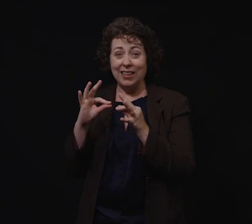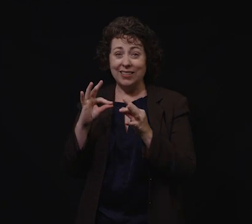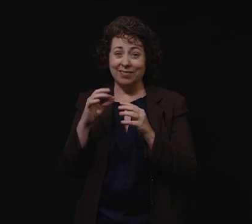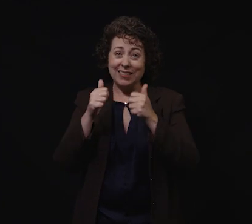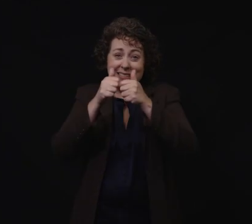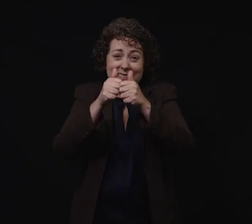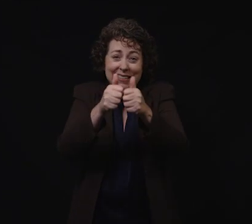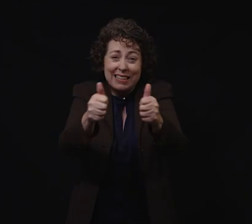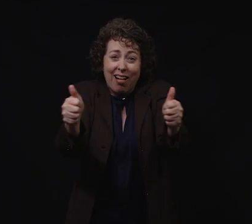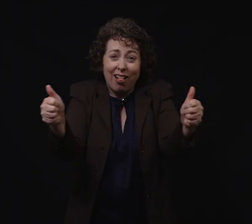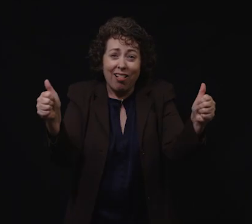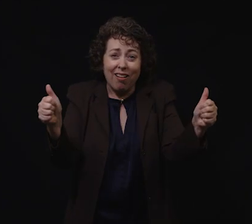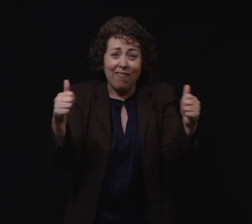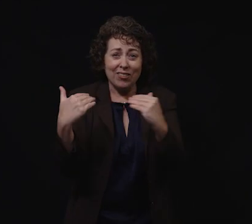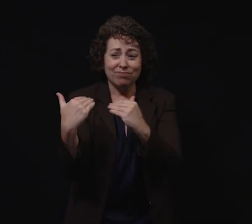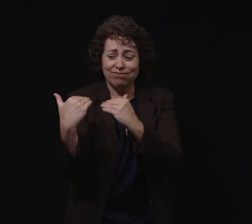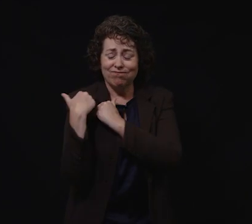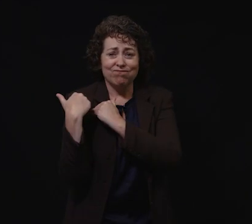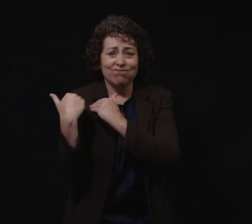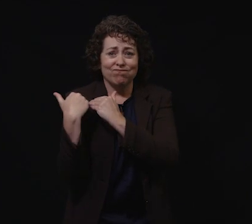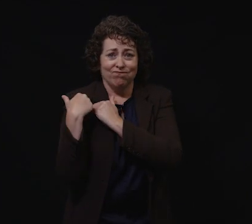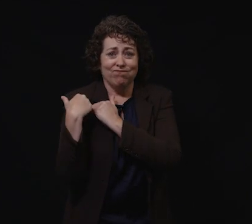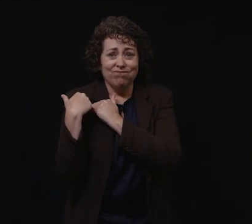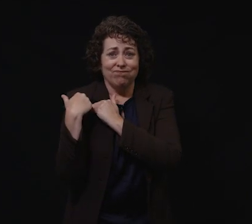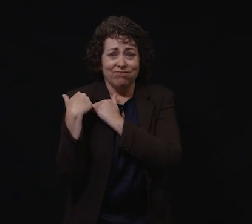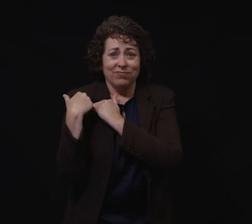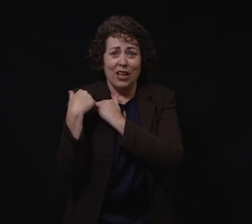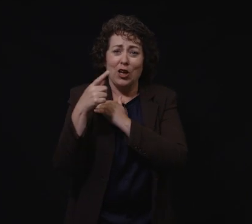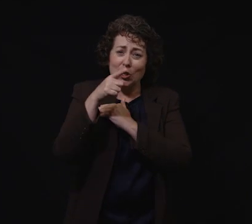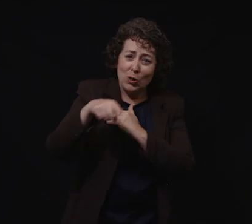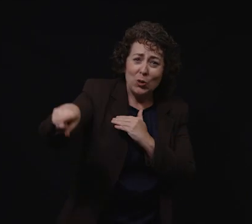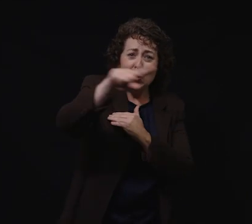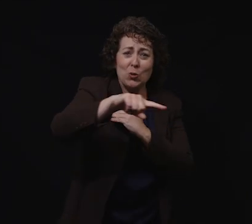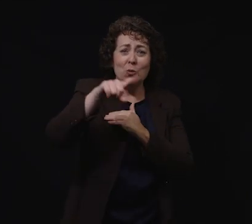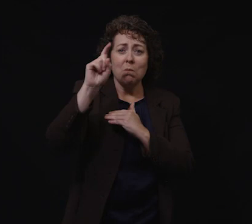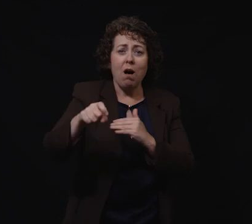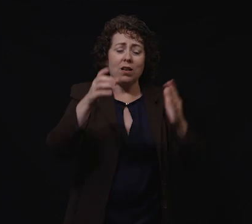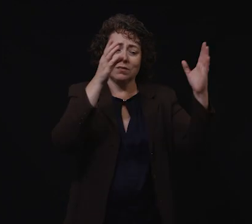Every citizen of Virginia Beach to prepare themselves for the conditions